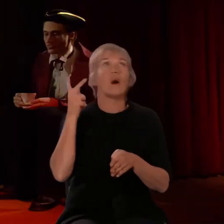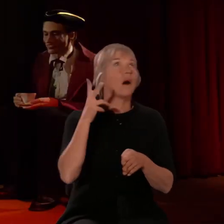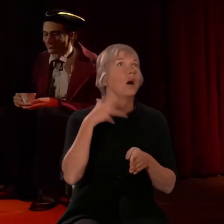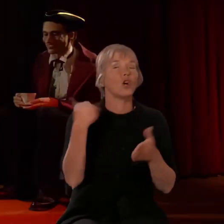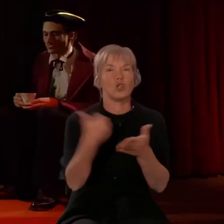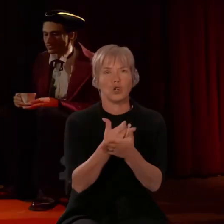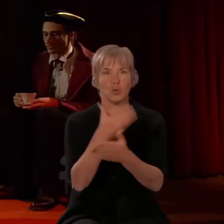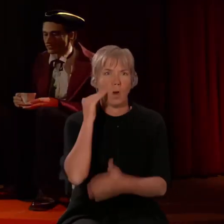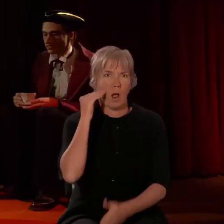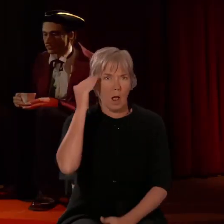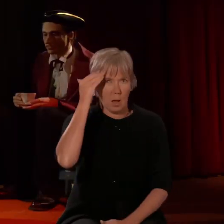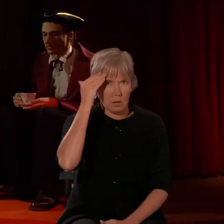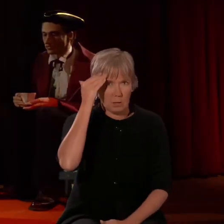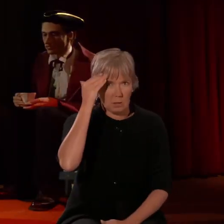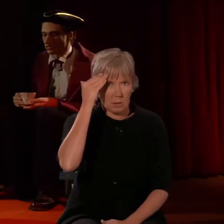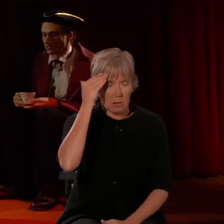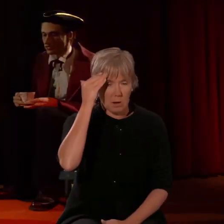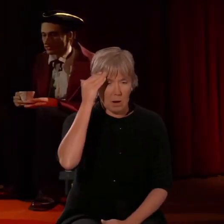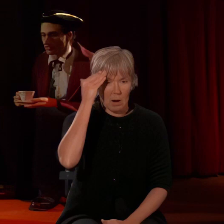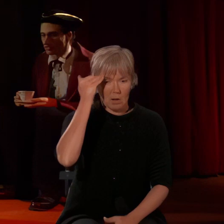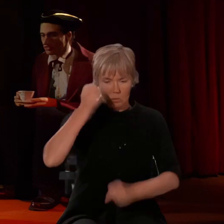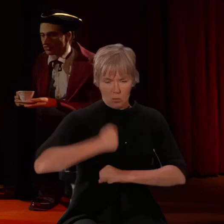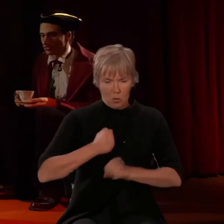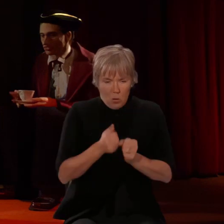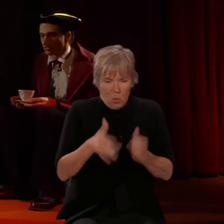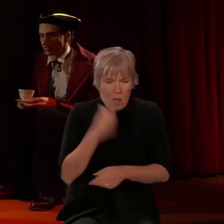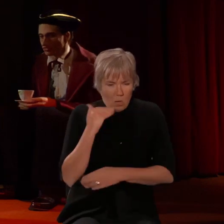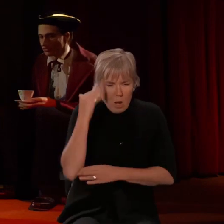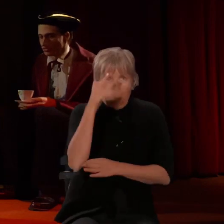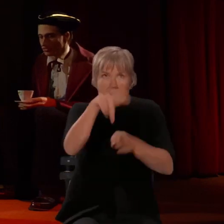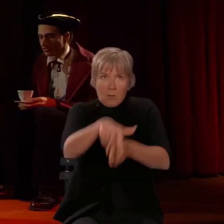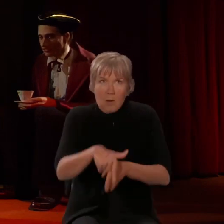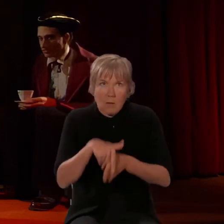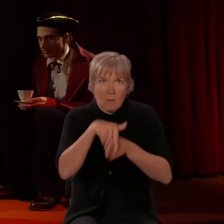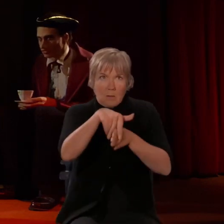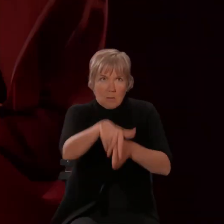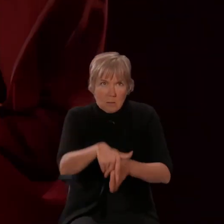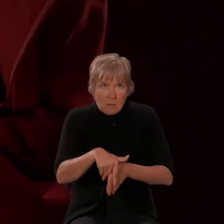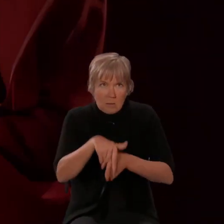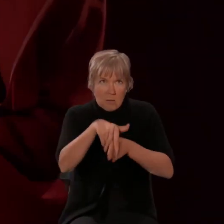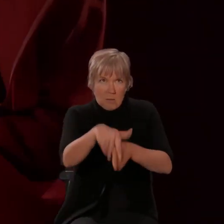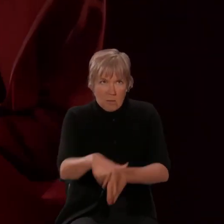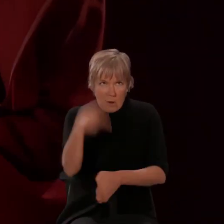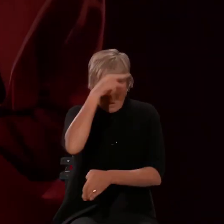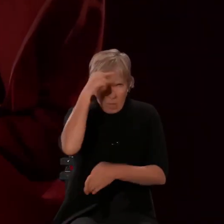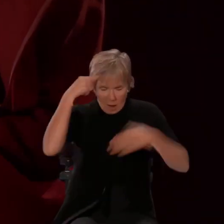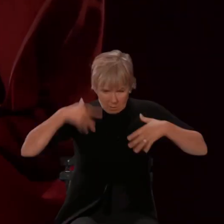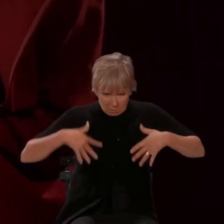The headless horsemen rides tonight, be-garbed in robes of black, to bear a being from the earth, never to bring him back.